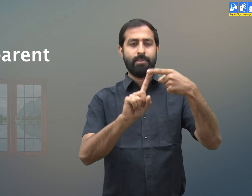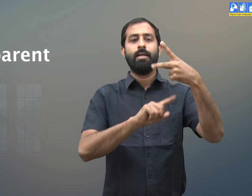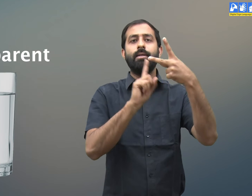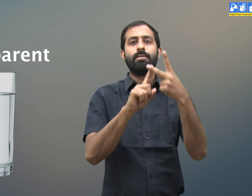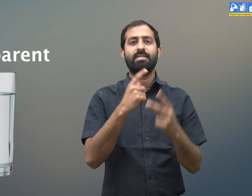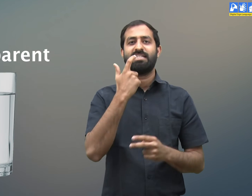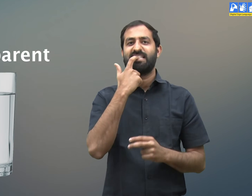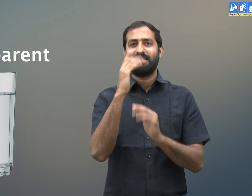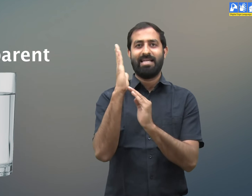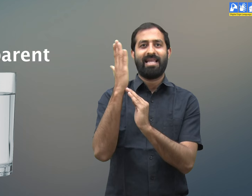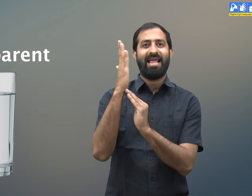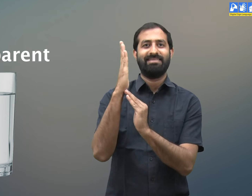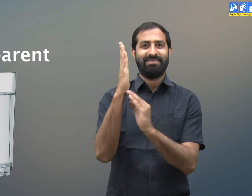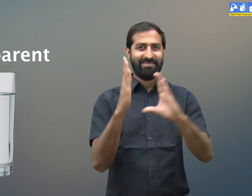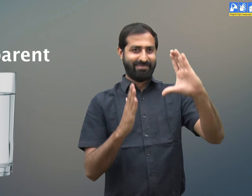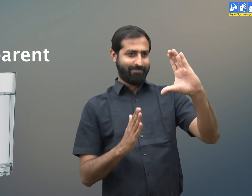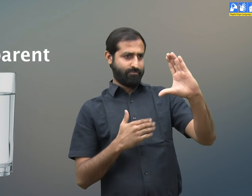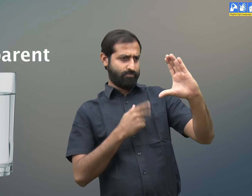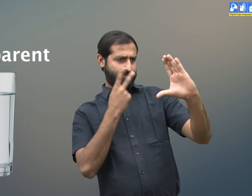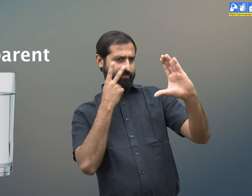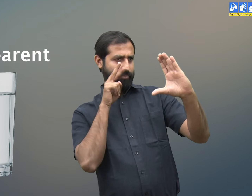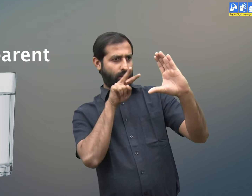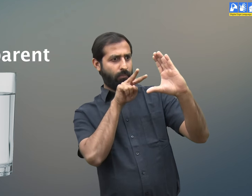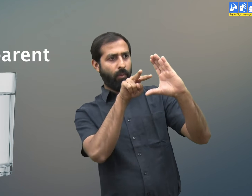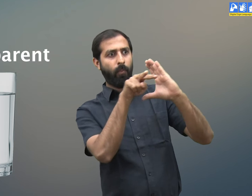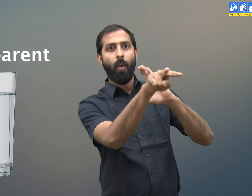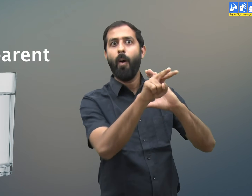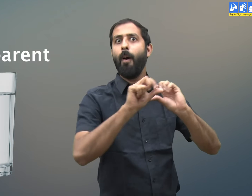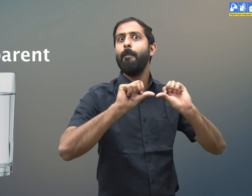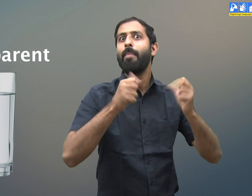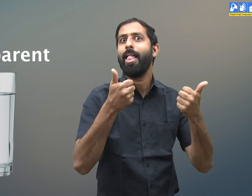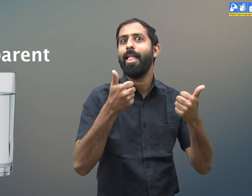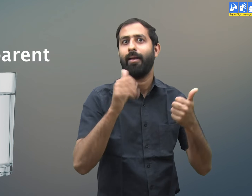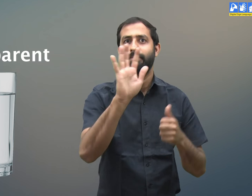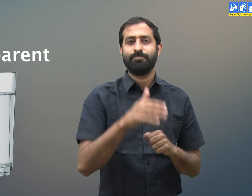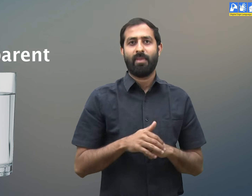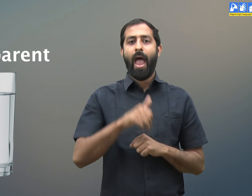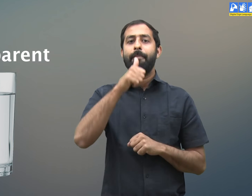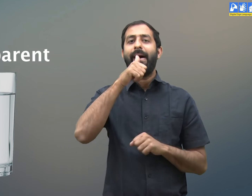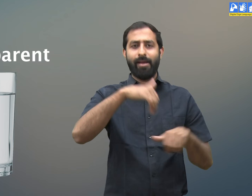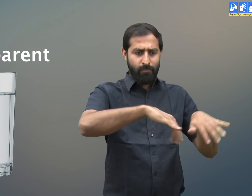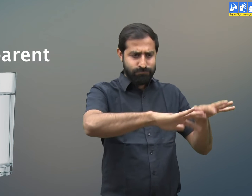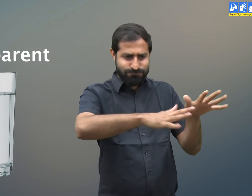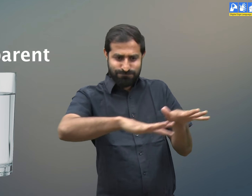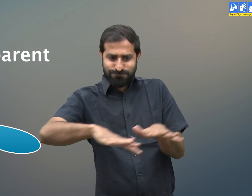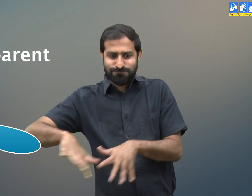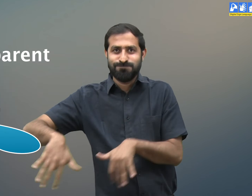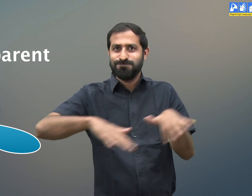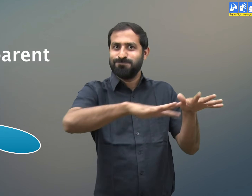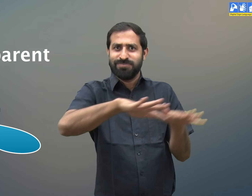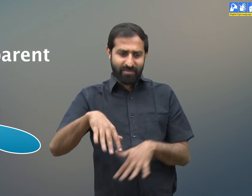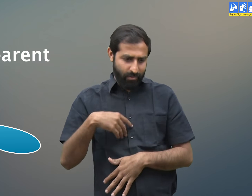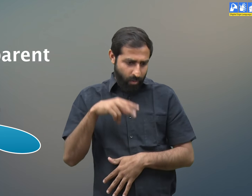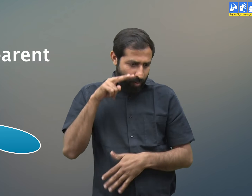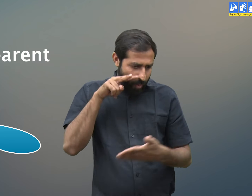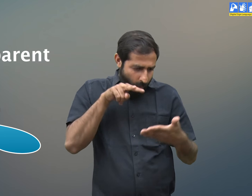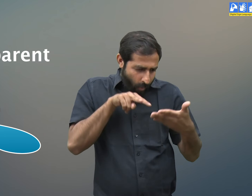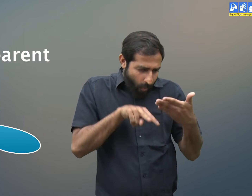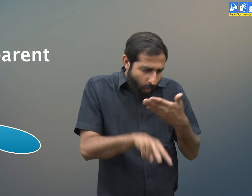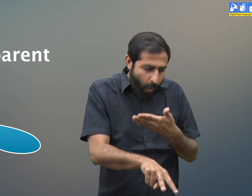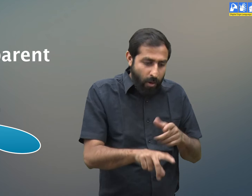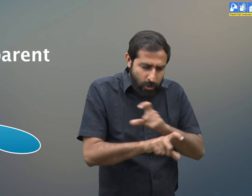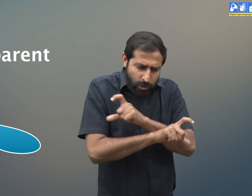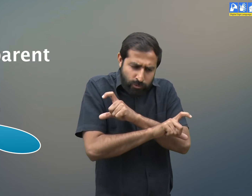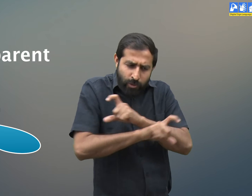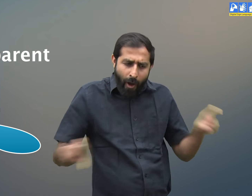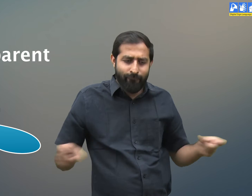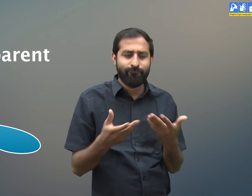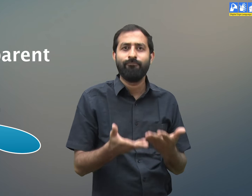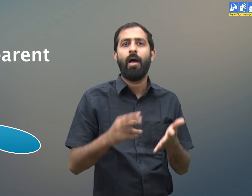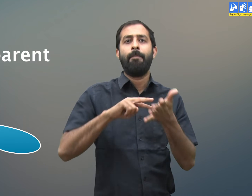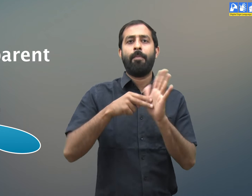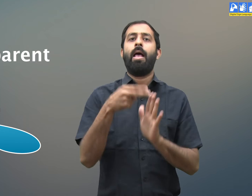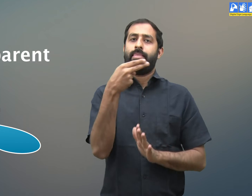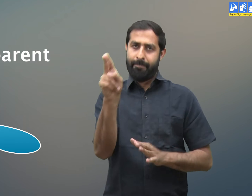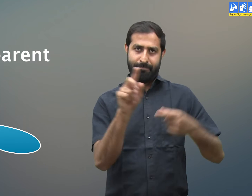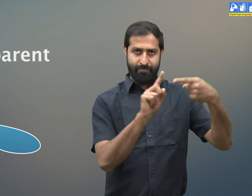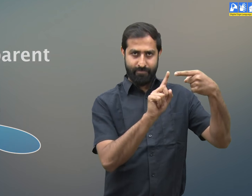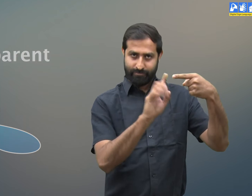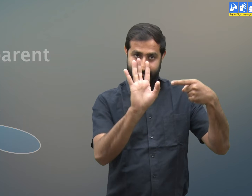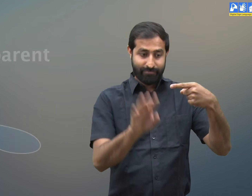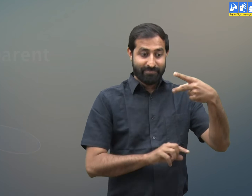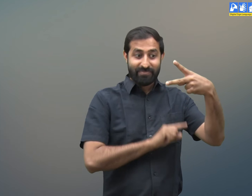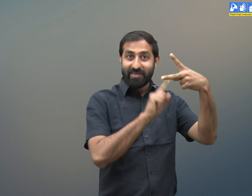Another example is water glass which is transparent to all visible light. Water is also an example of transparent materials as we can see through it clearly.